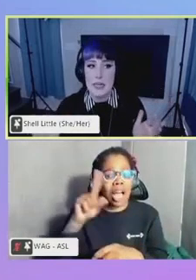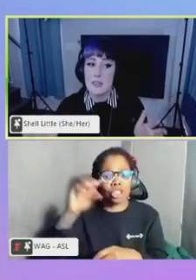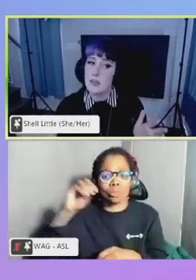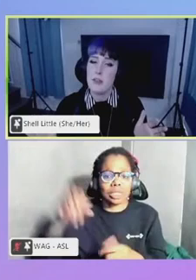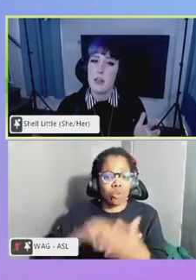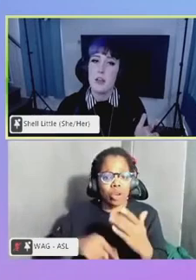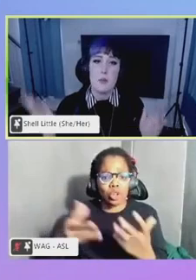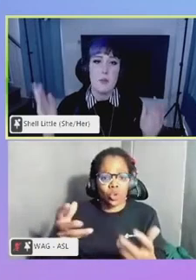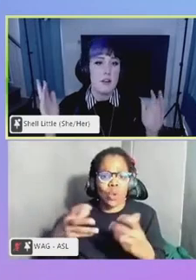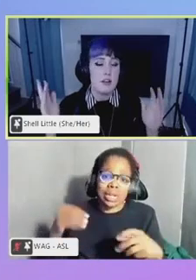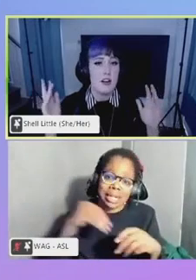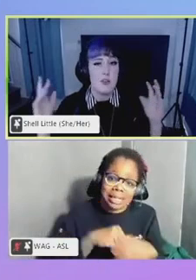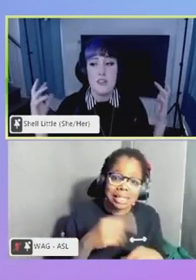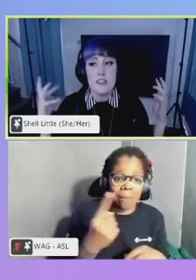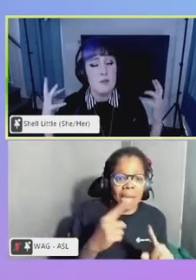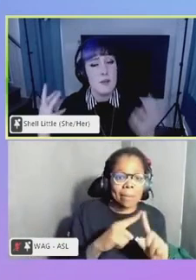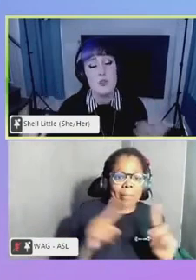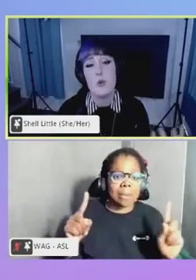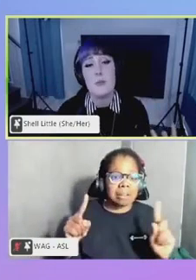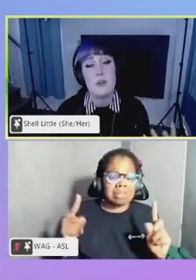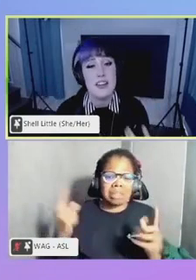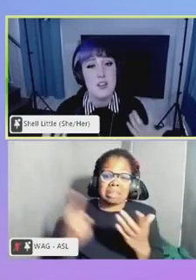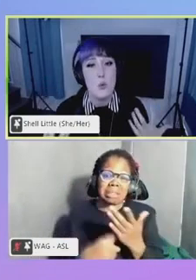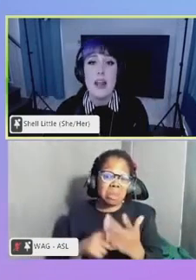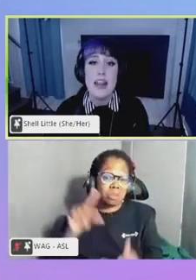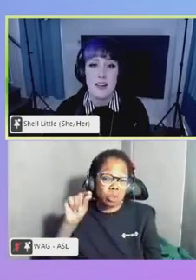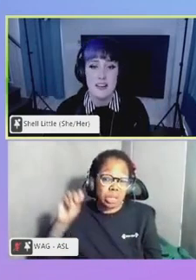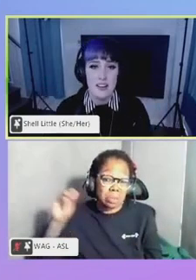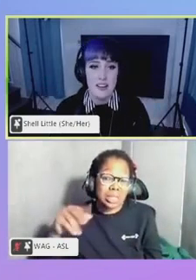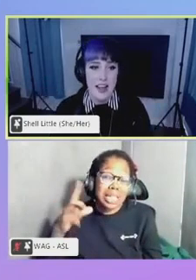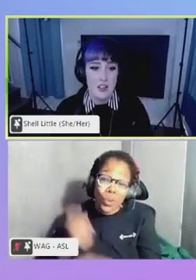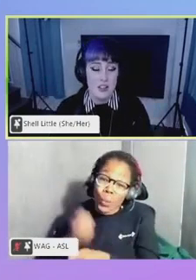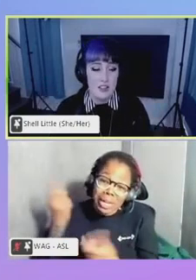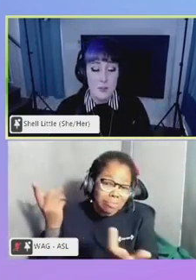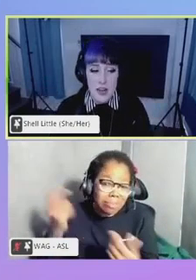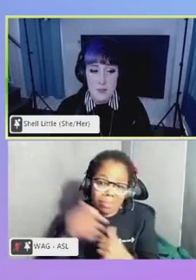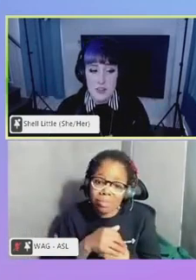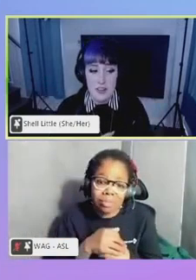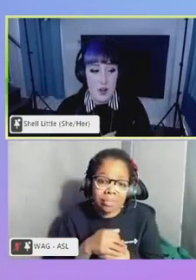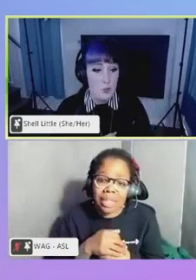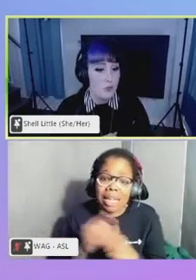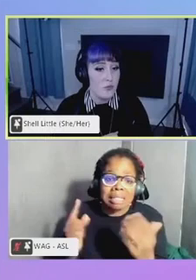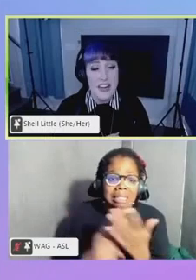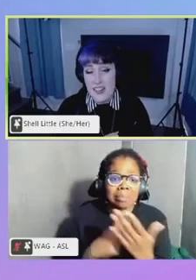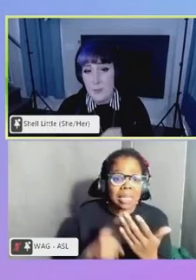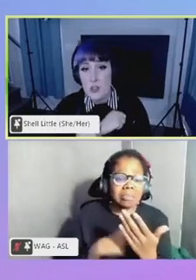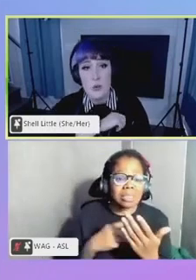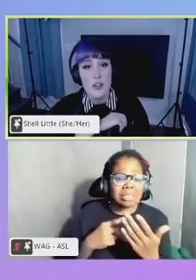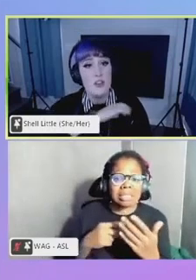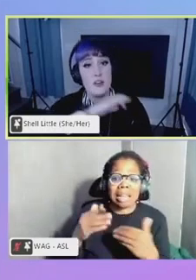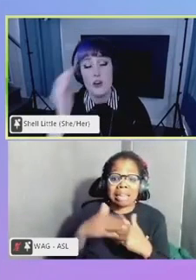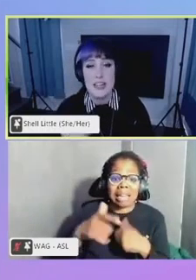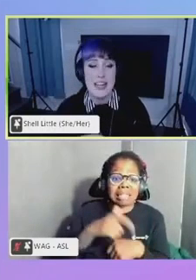internalize that sooner even though was taught to me. That you might not get, you know, 100% of what you want in